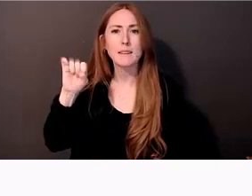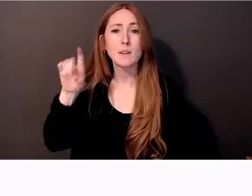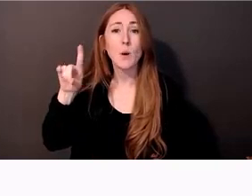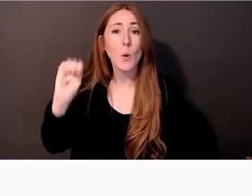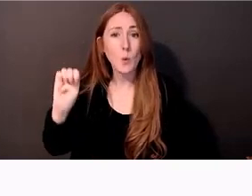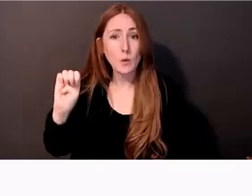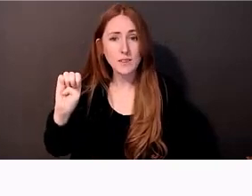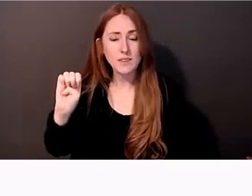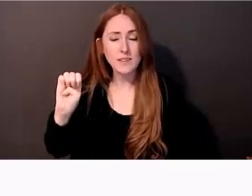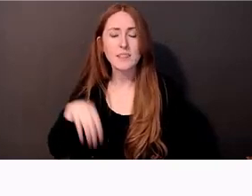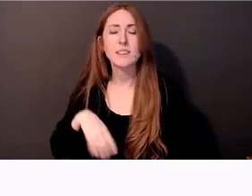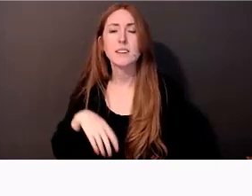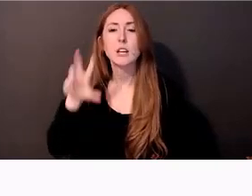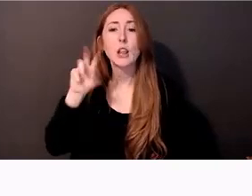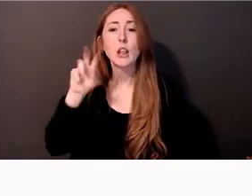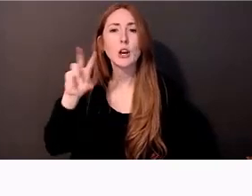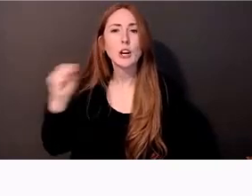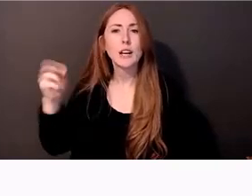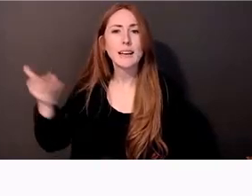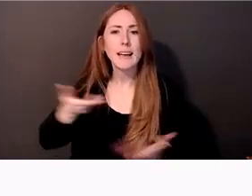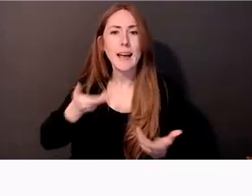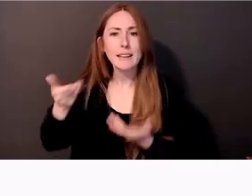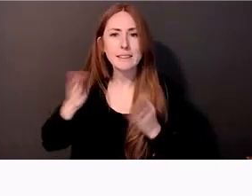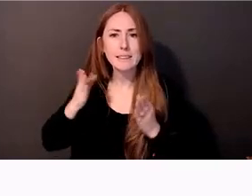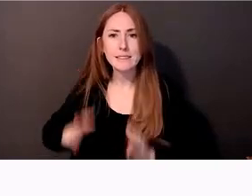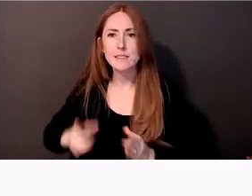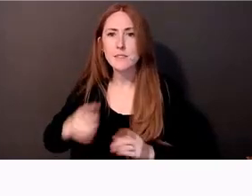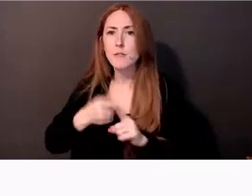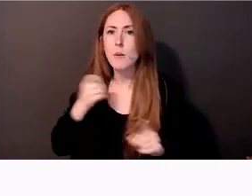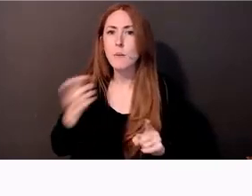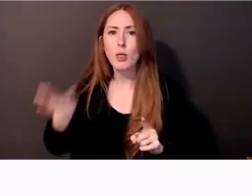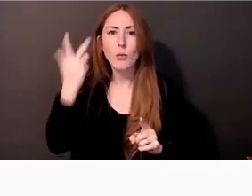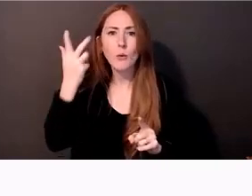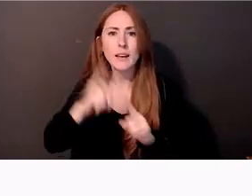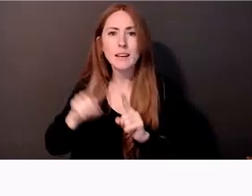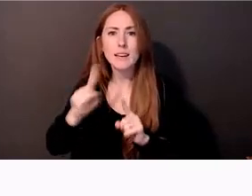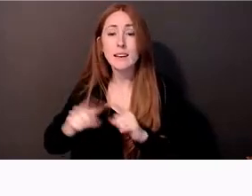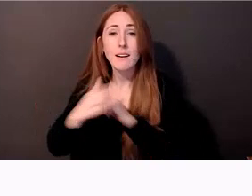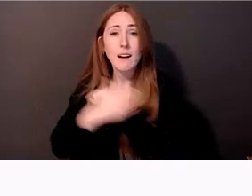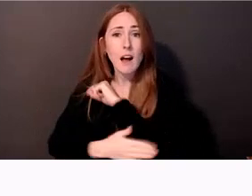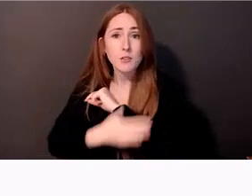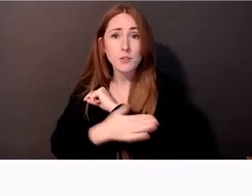30 guests across three countries, majority of those-- 63% are women.